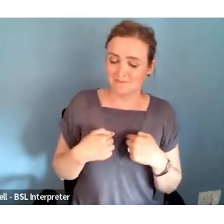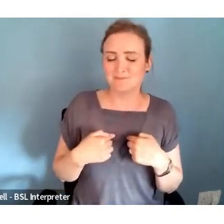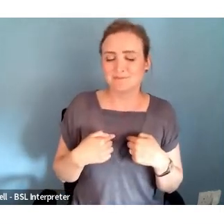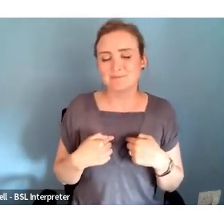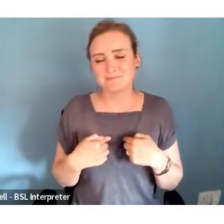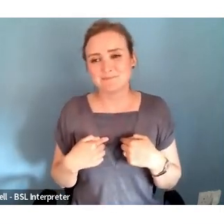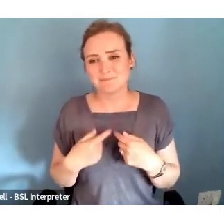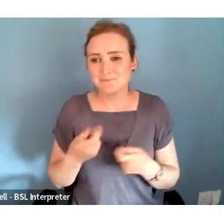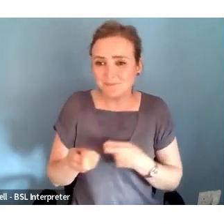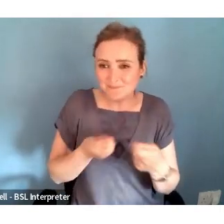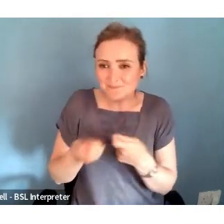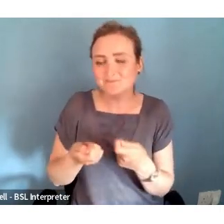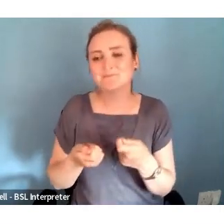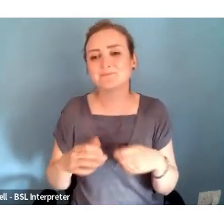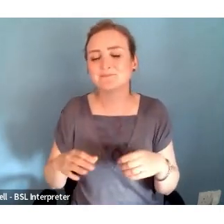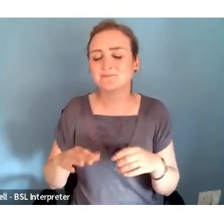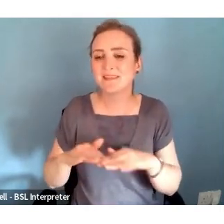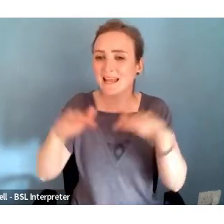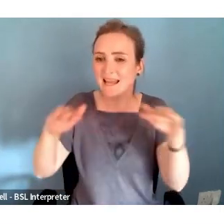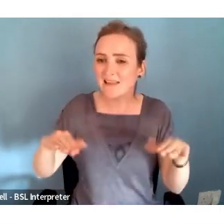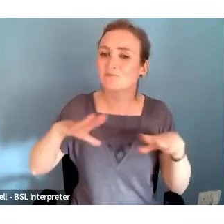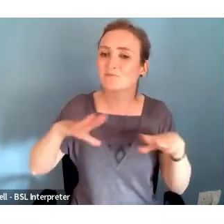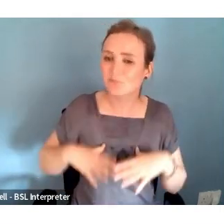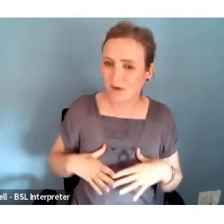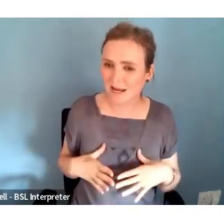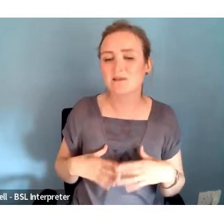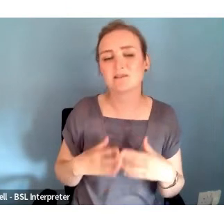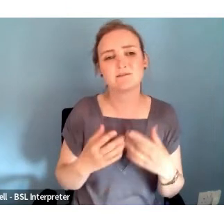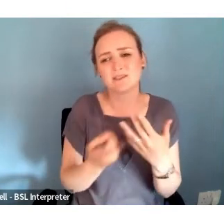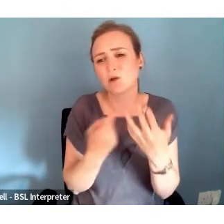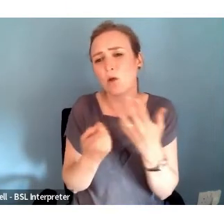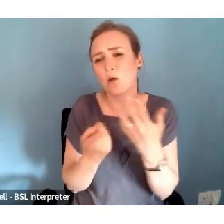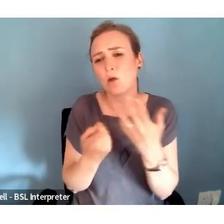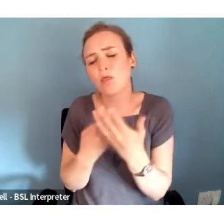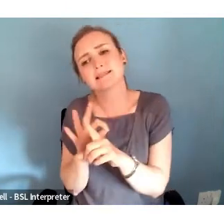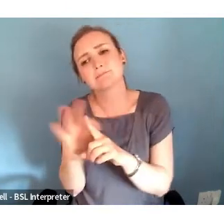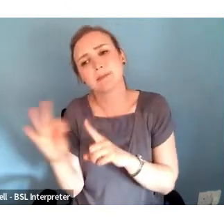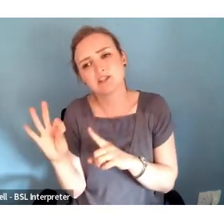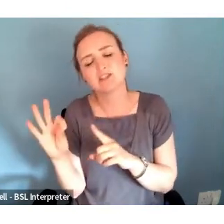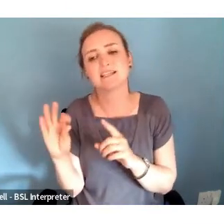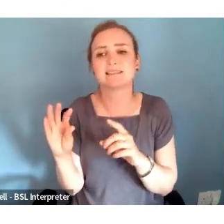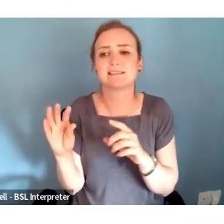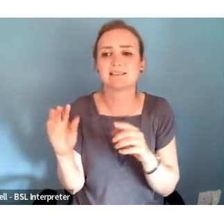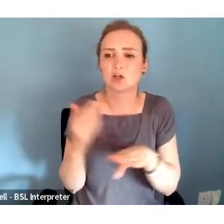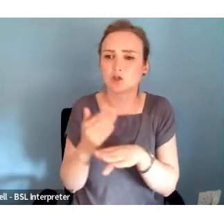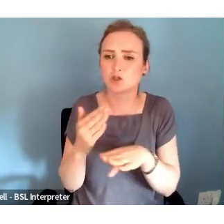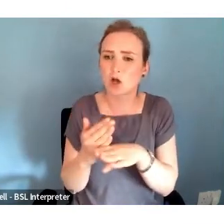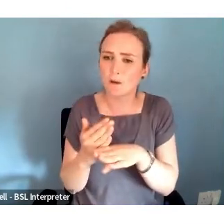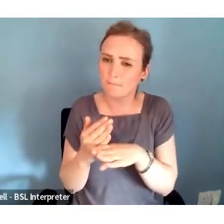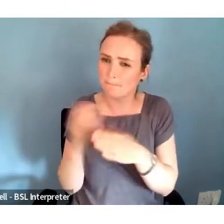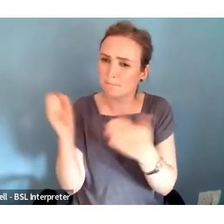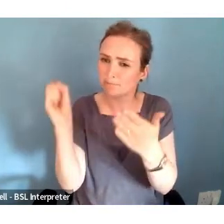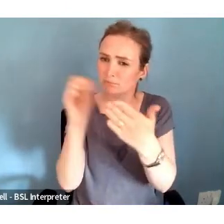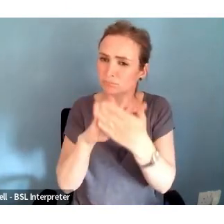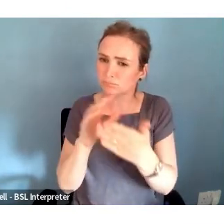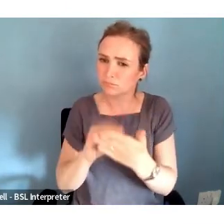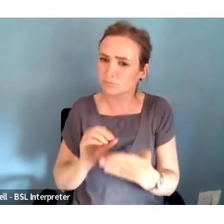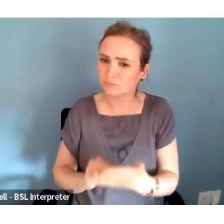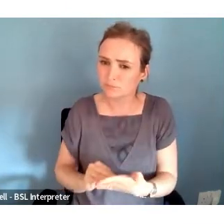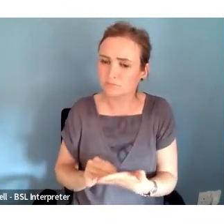know that Special job boards in all protected characteristic s work really well. If we go back to that biggest